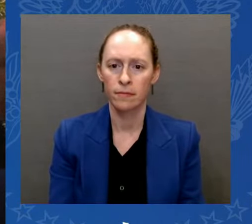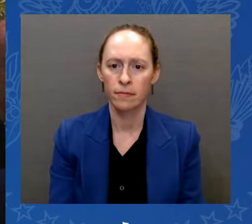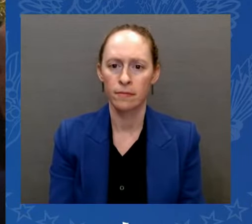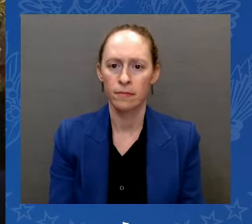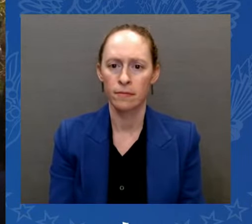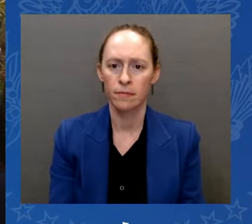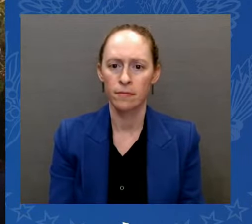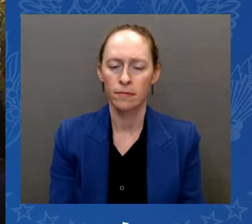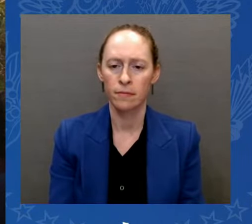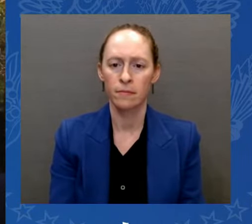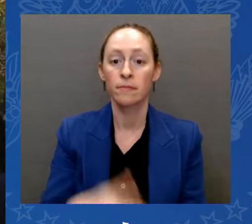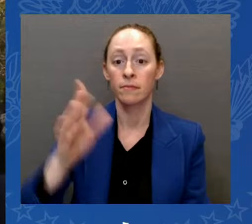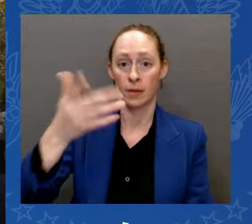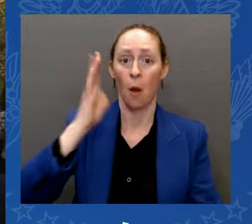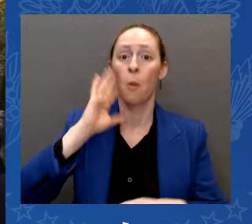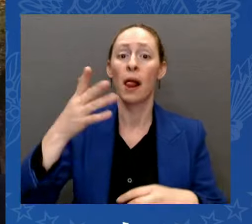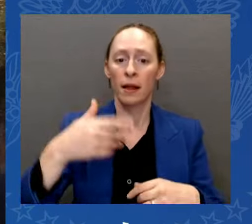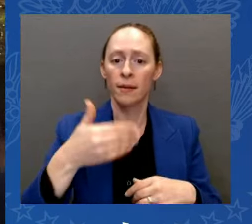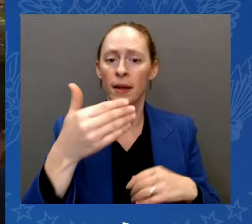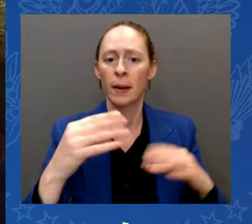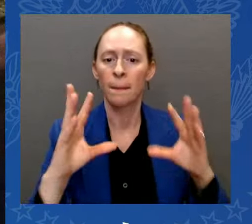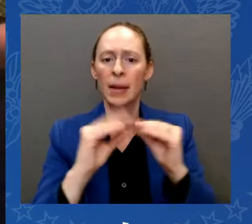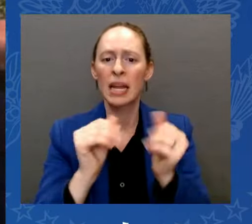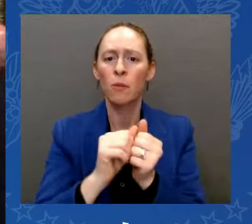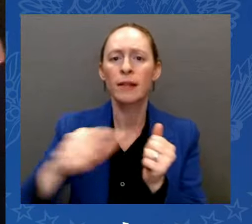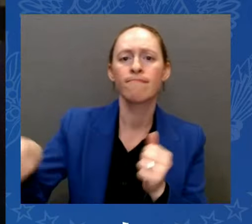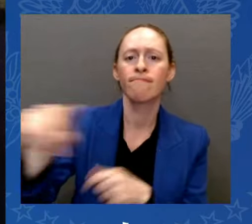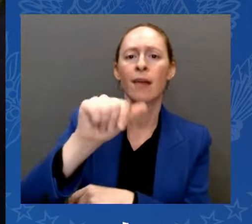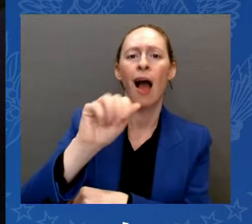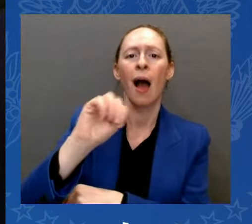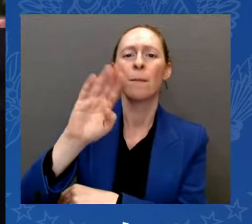So that's -- it looks like we're going to go do next. Thank you.